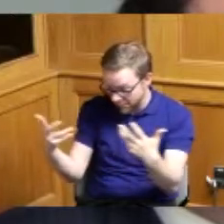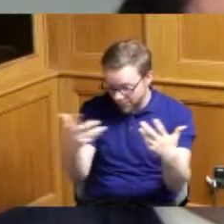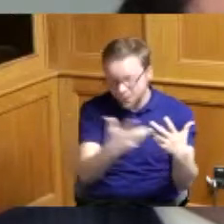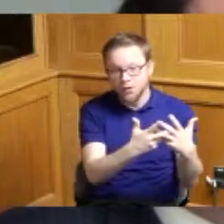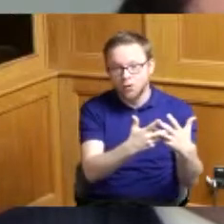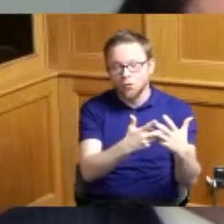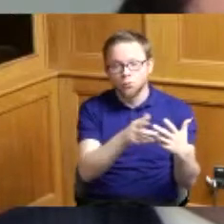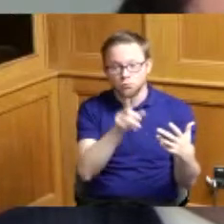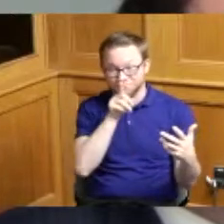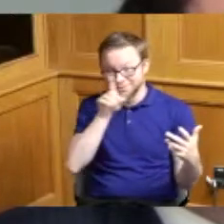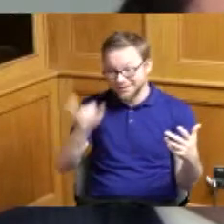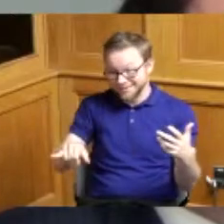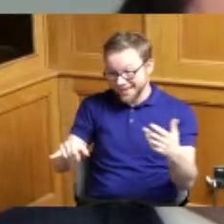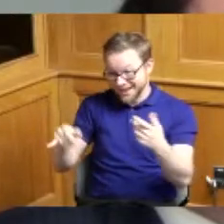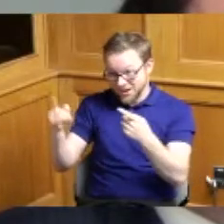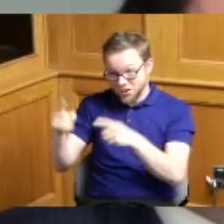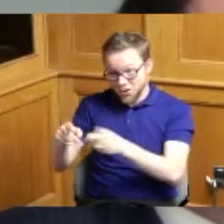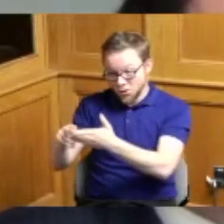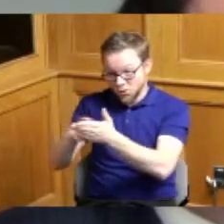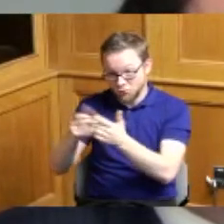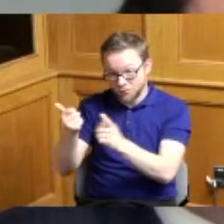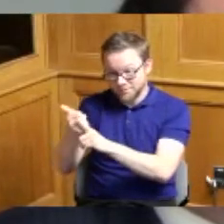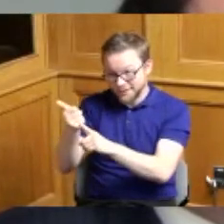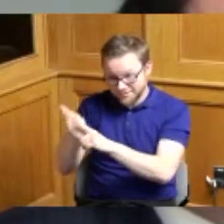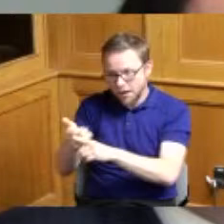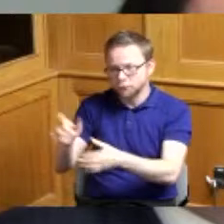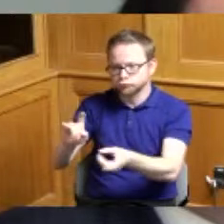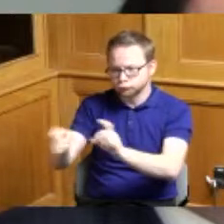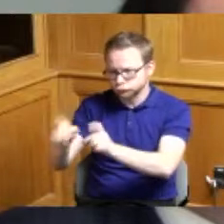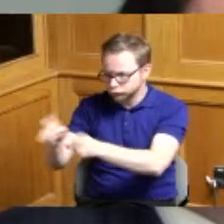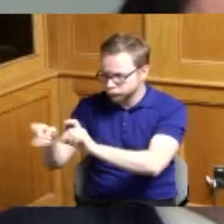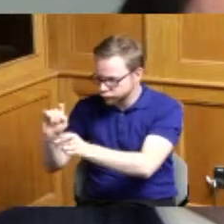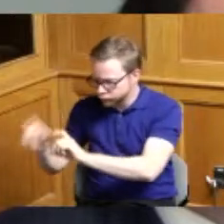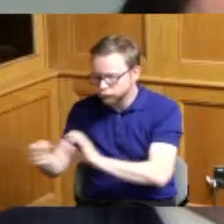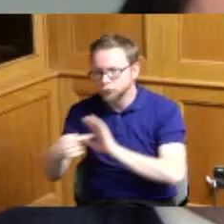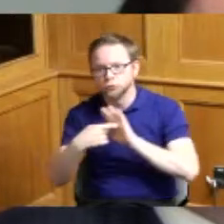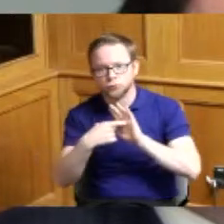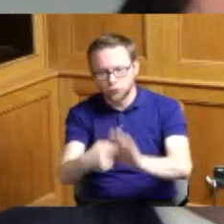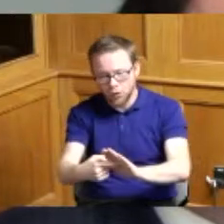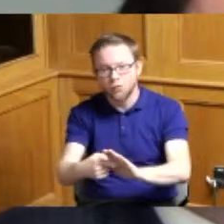agreement has been amended to indicate that the host community authority will